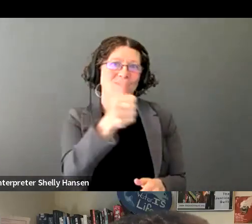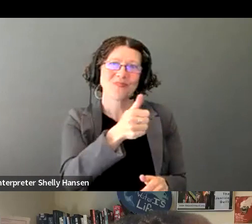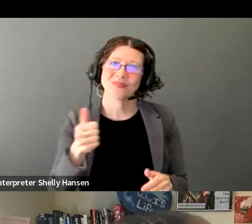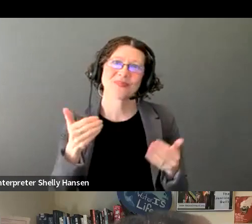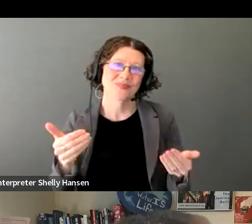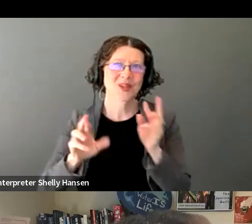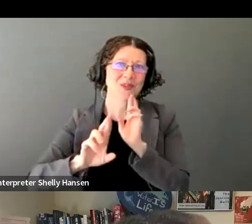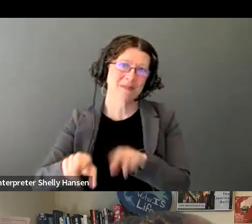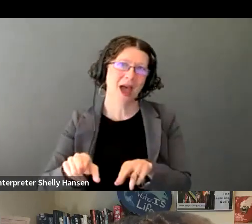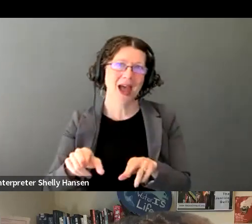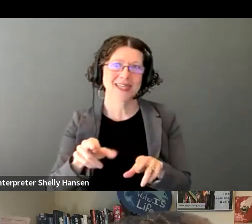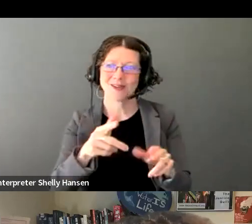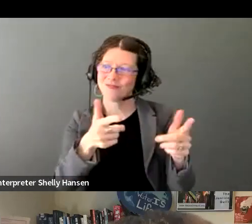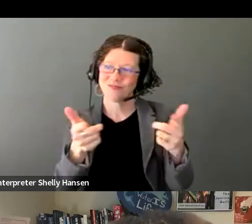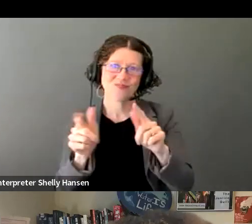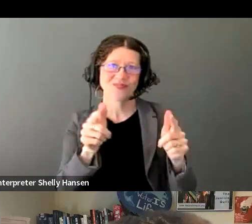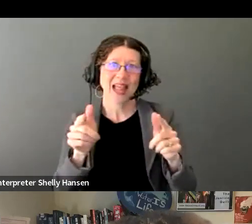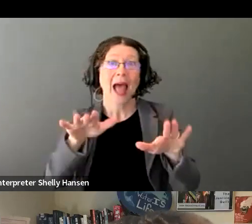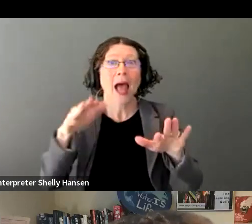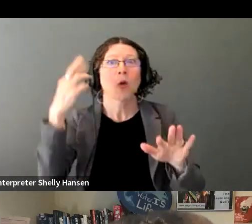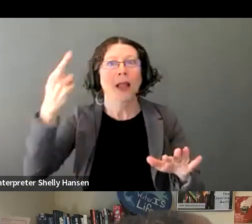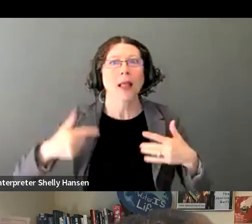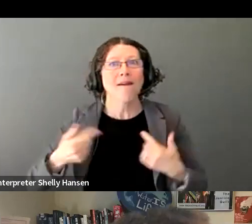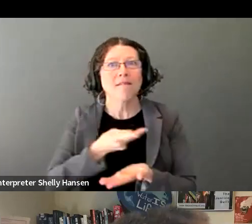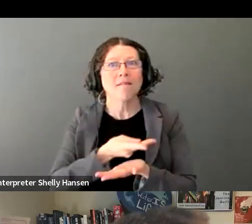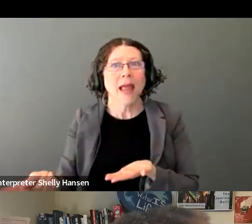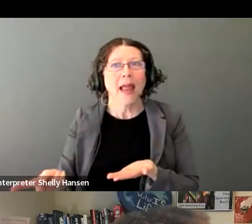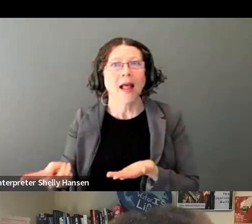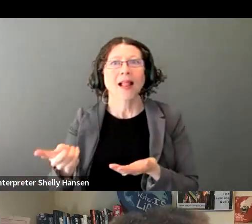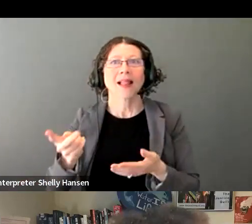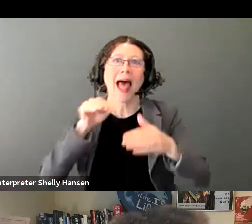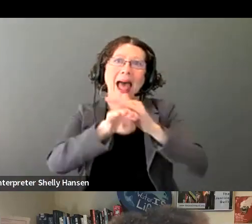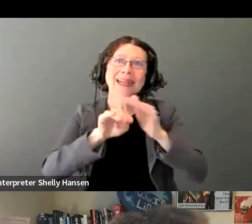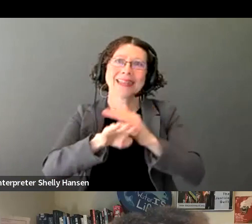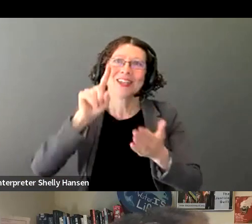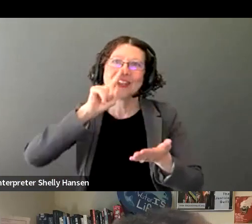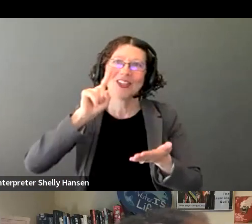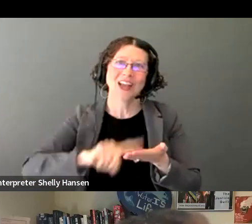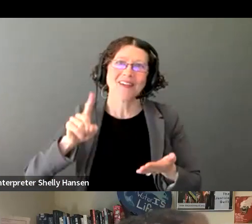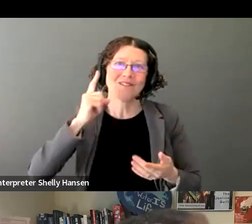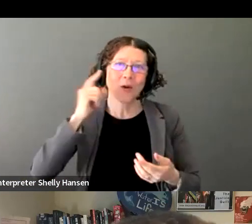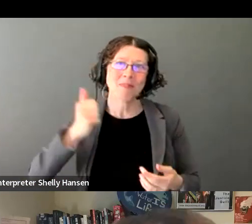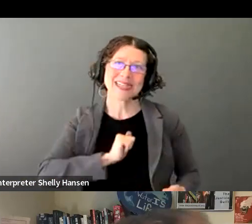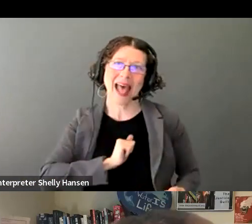I am realizing I failed to do an access check-in for myself, and I want to model and invite